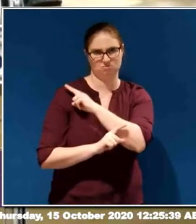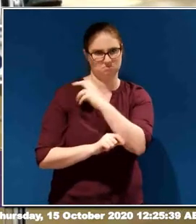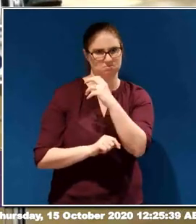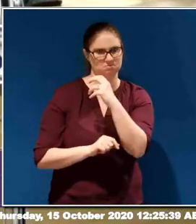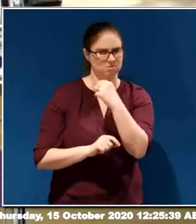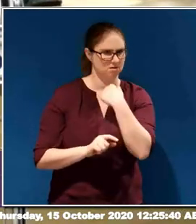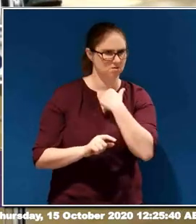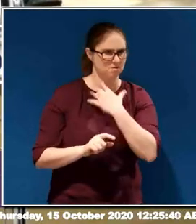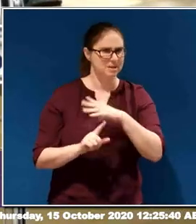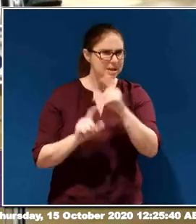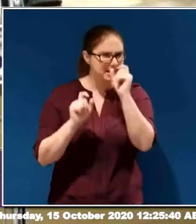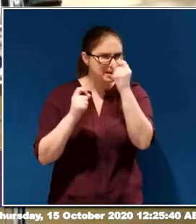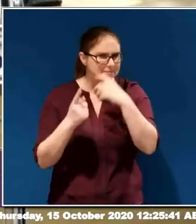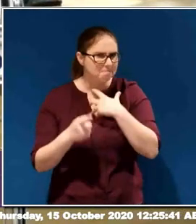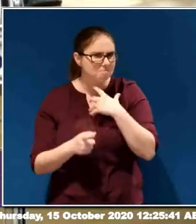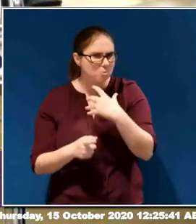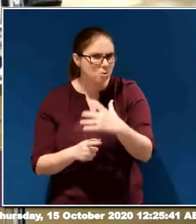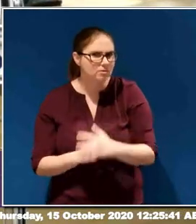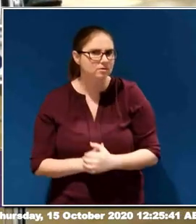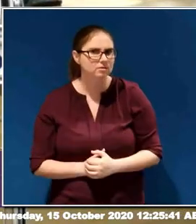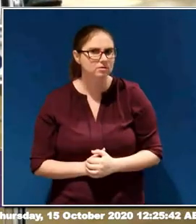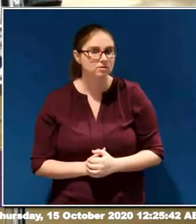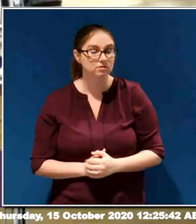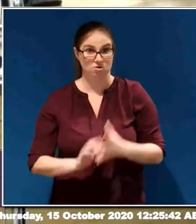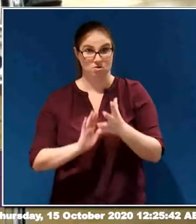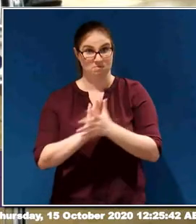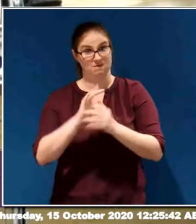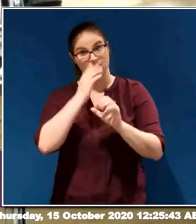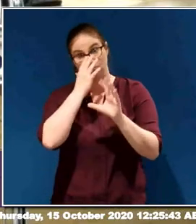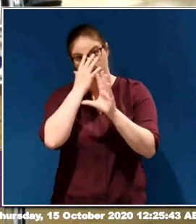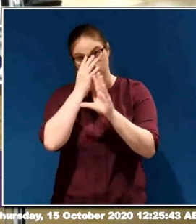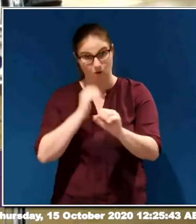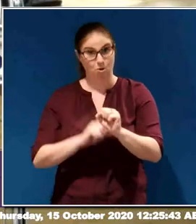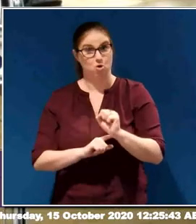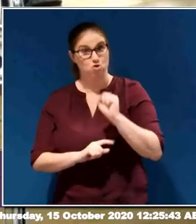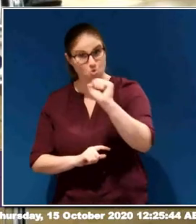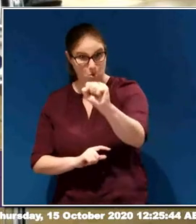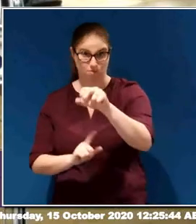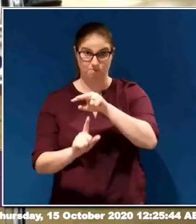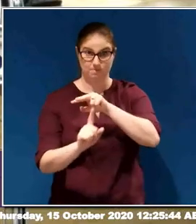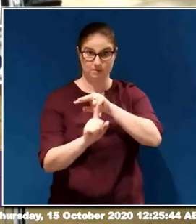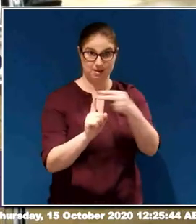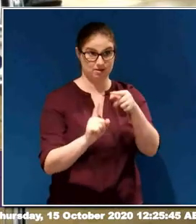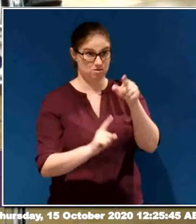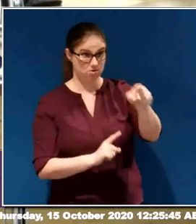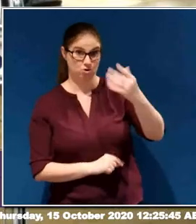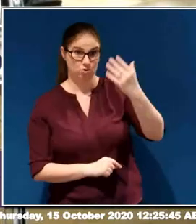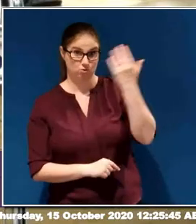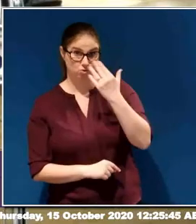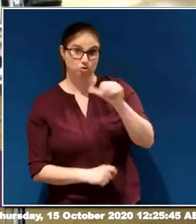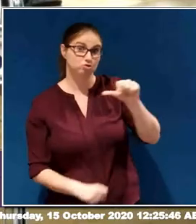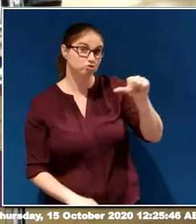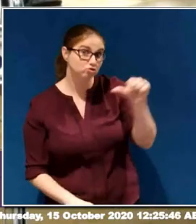Were you saying that from your perspective they ought to be using it in that way? Yes.